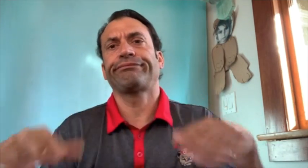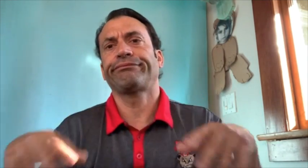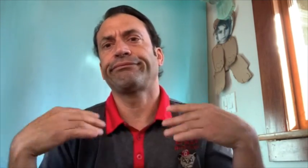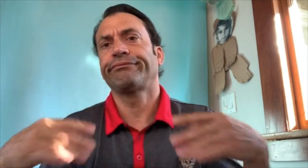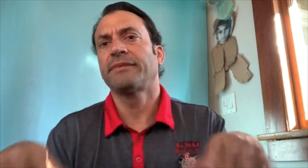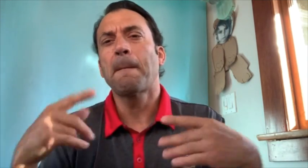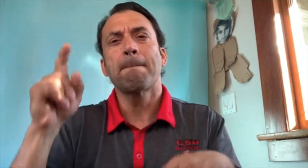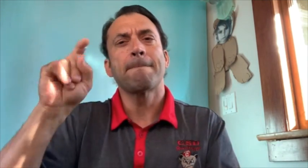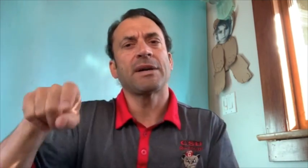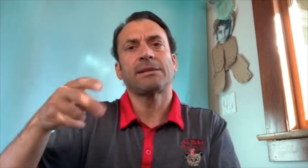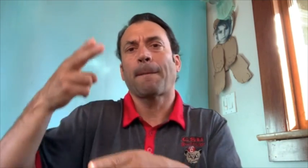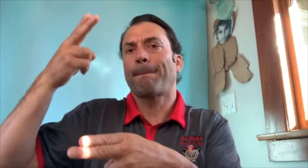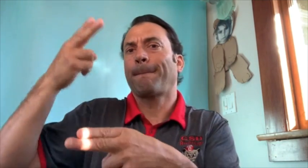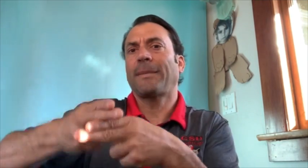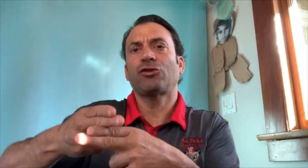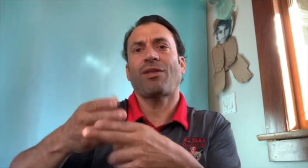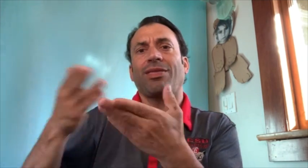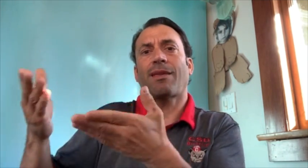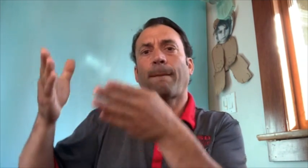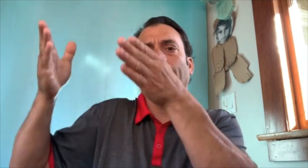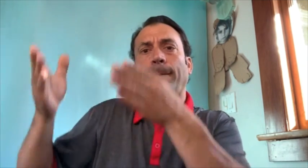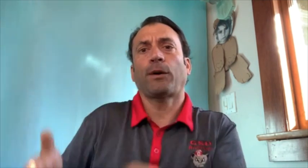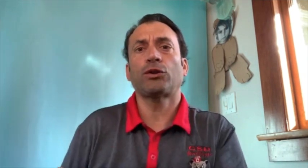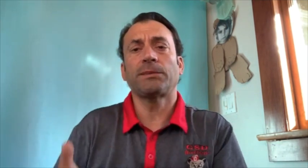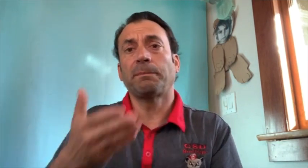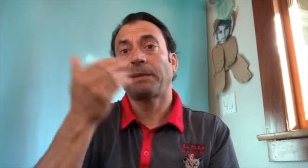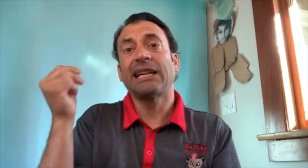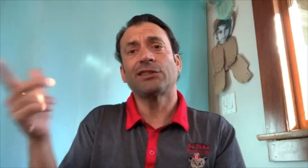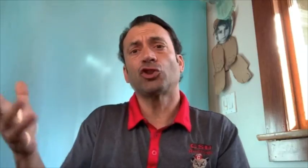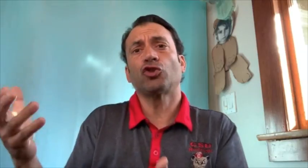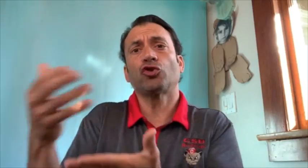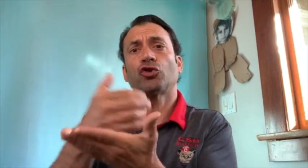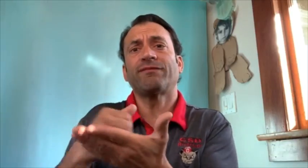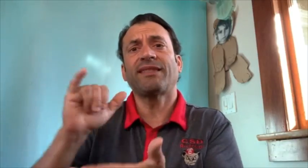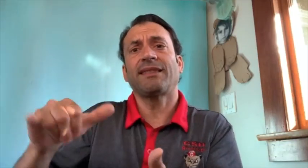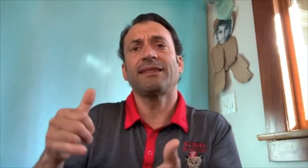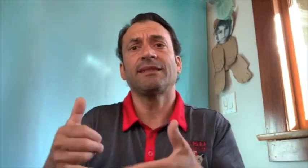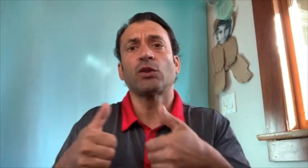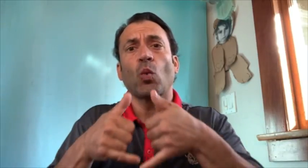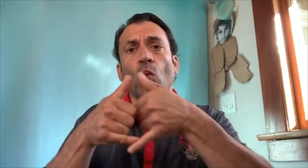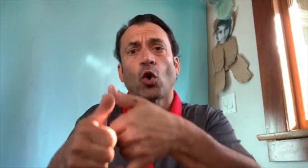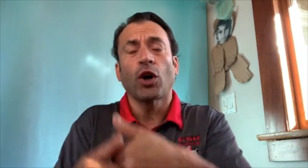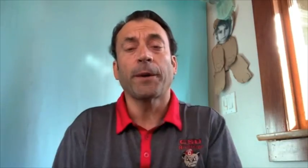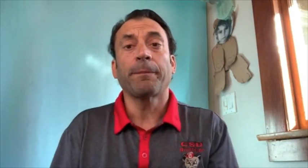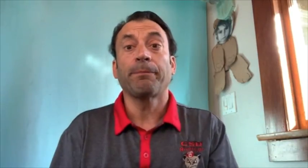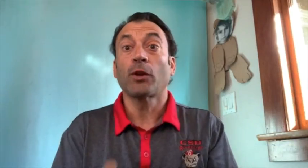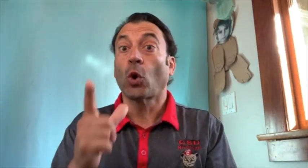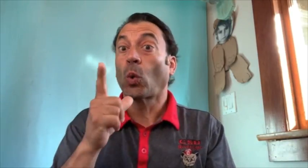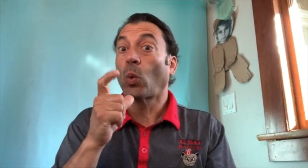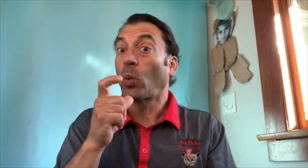they produce wonderful work. I have to mention this person because they truly do deserve this award.